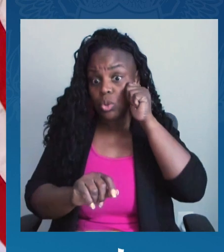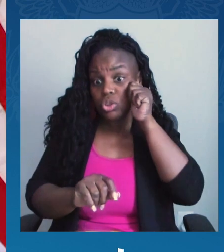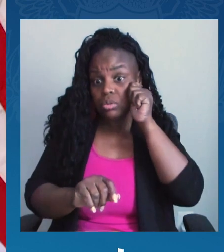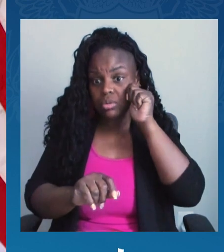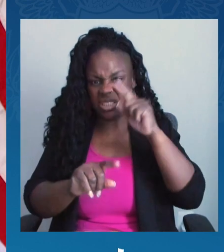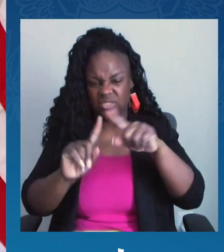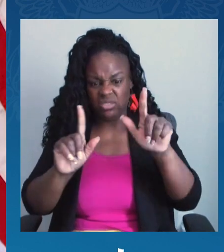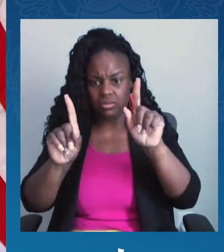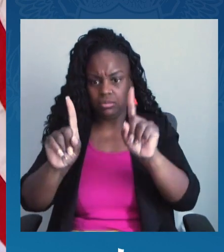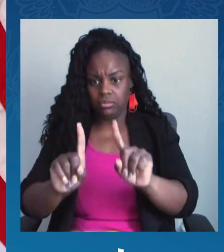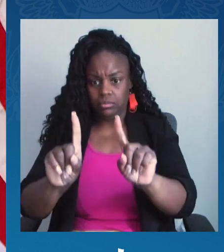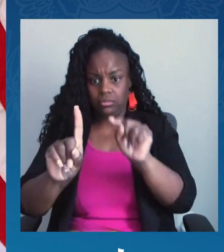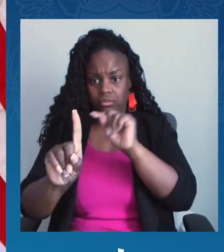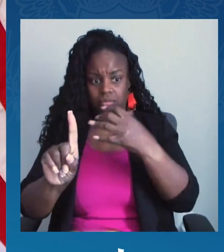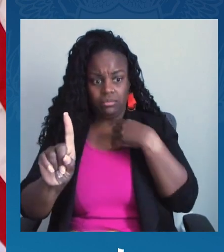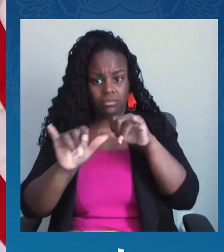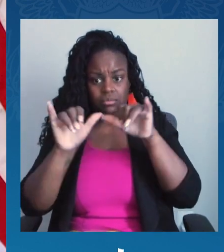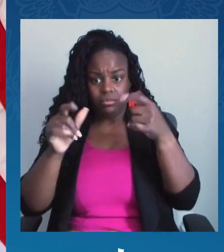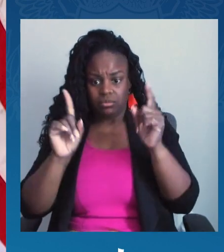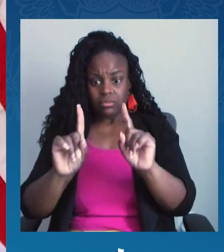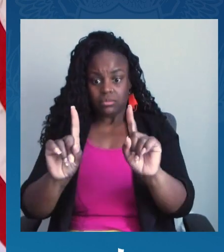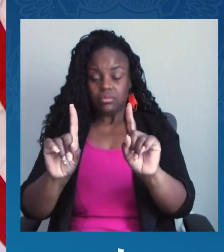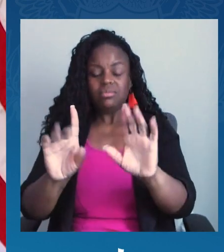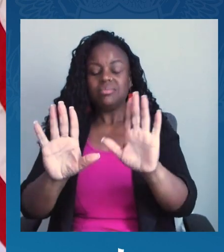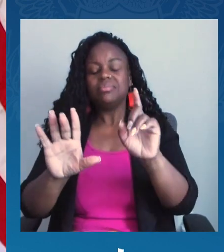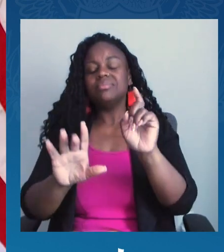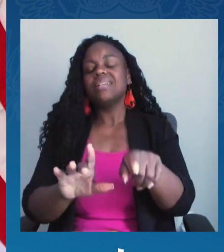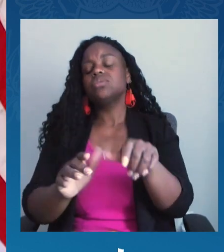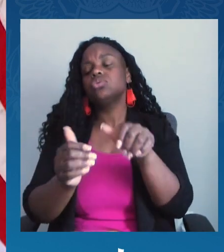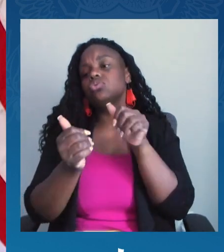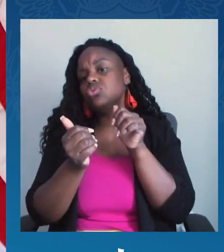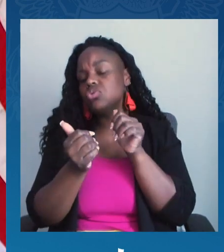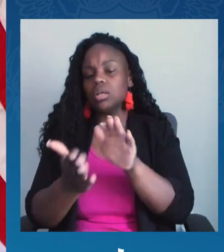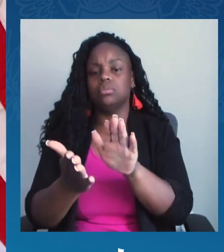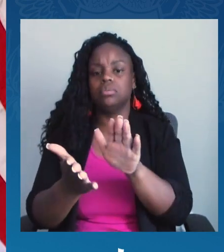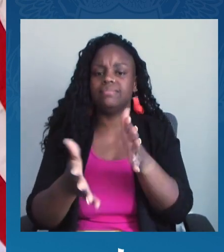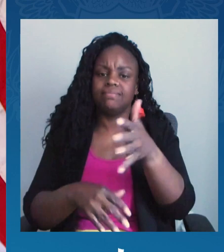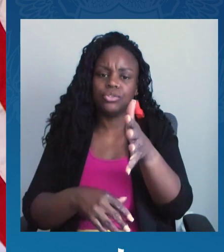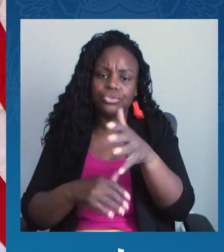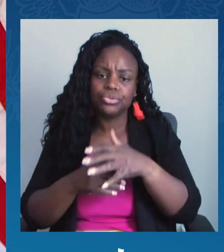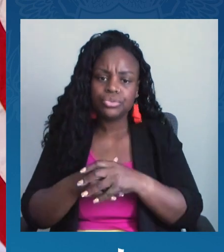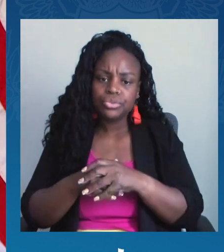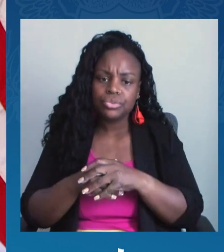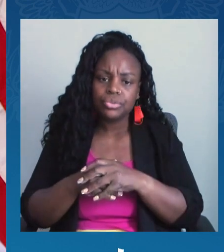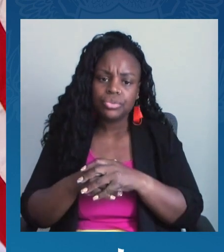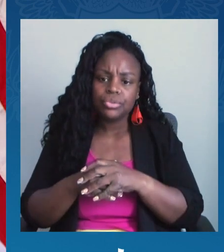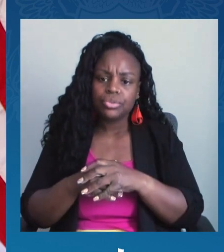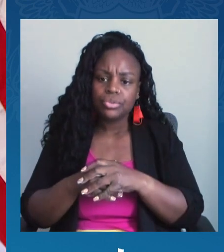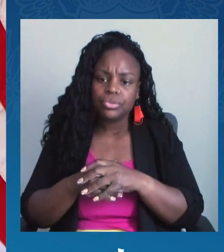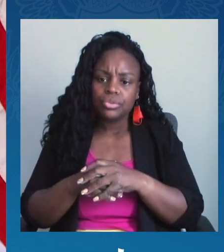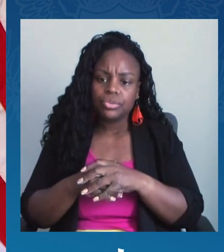must be addressed on this issue. And to that end, we have been doing the work